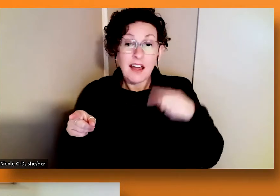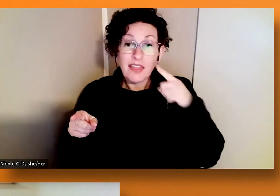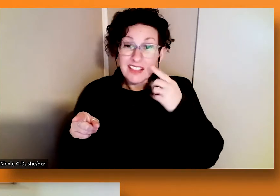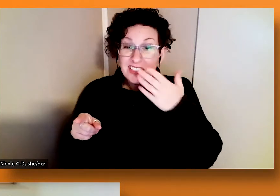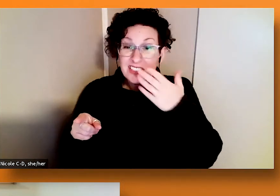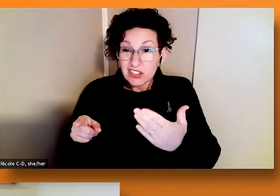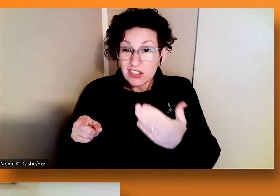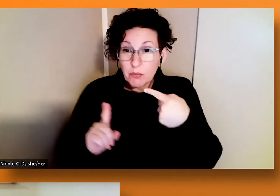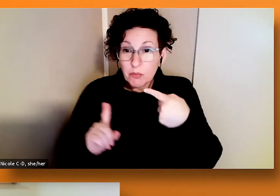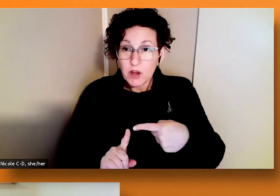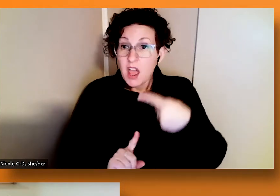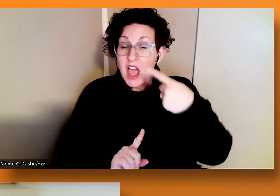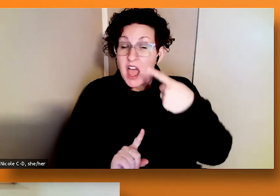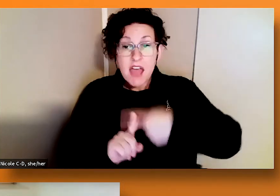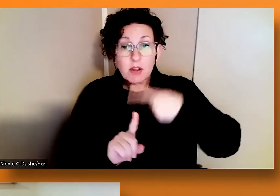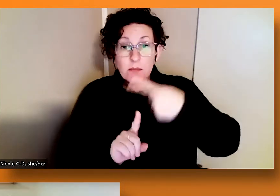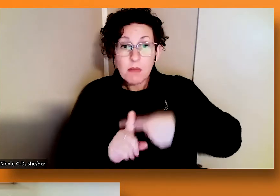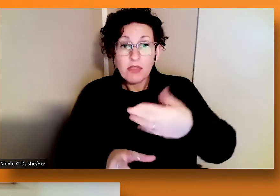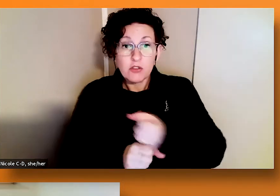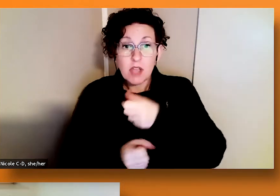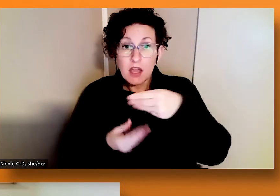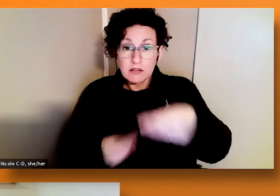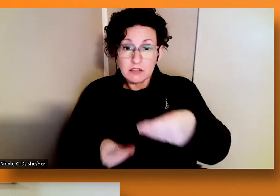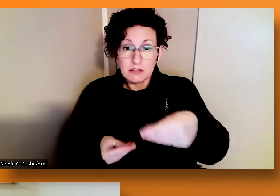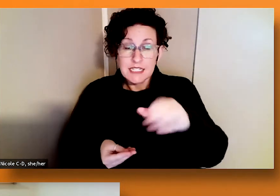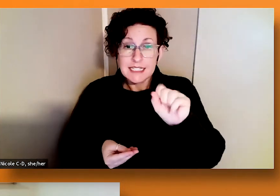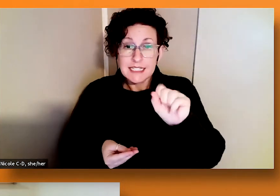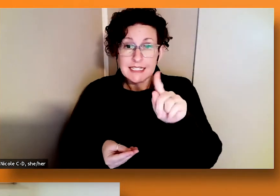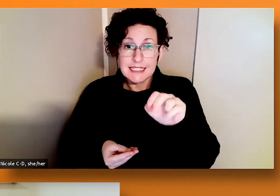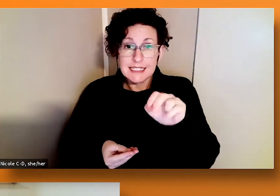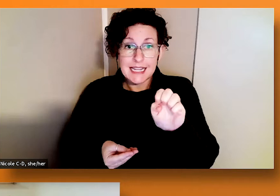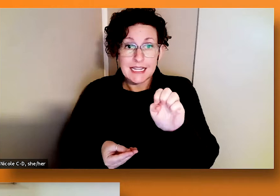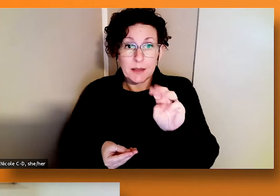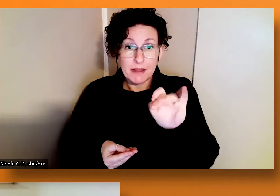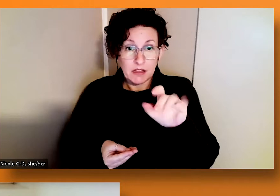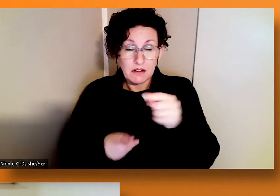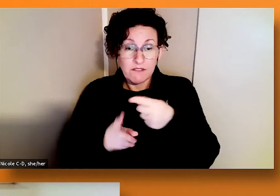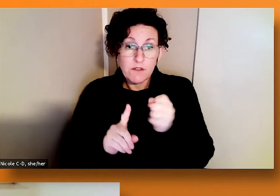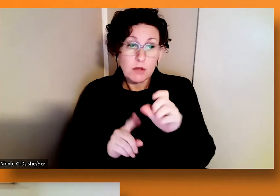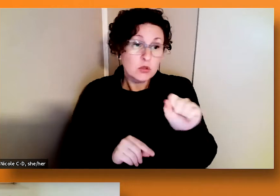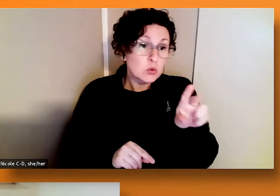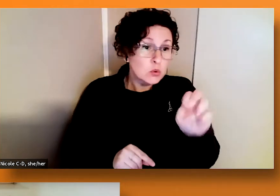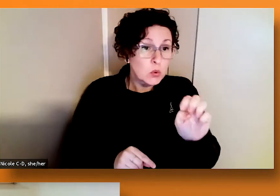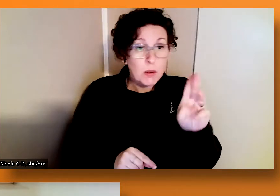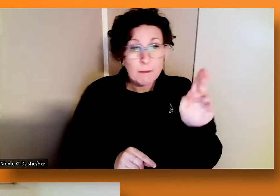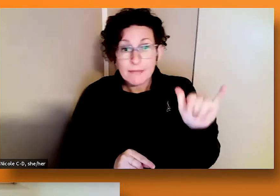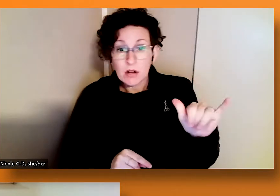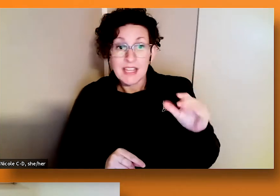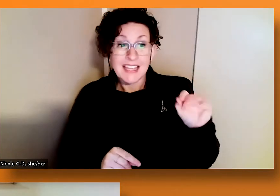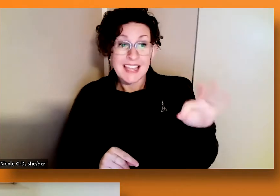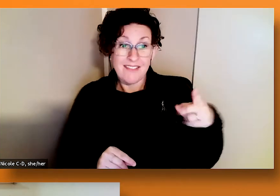because on a monthly basis, you'll get your statements from Sue or Mary. And in this case, like Sue said, if they mention that